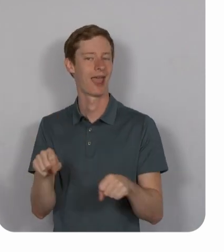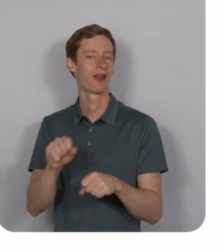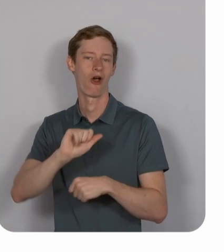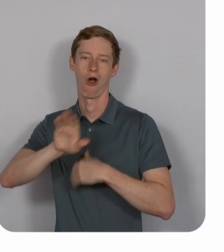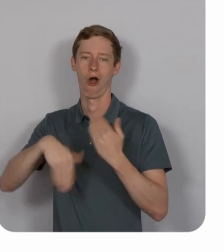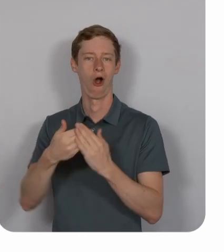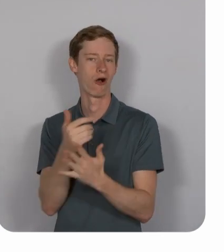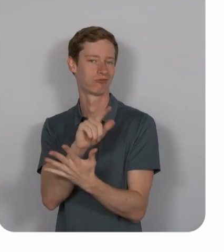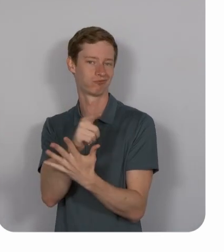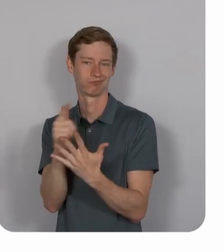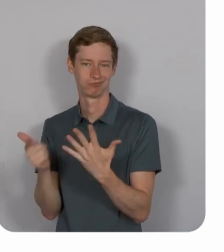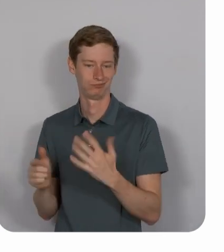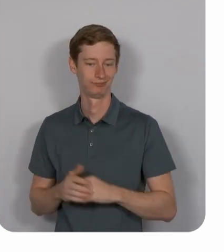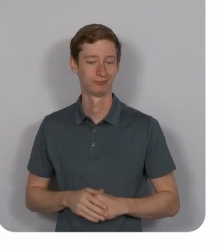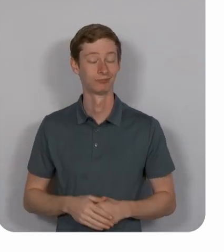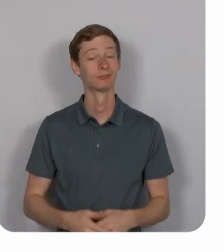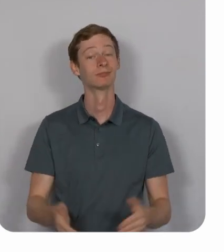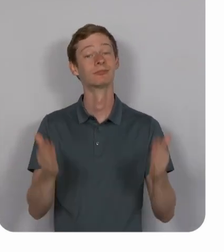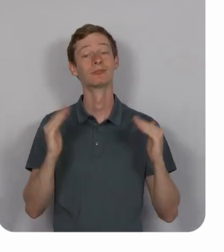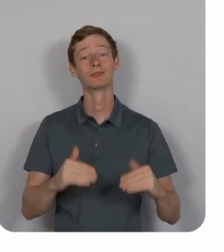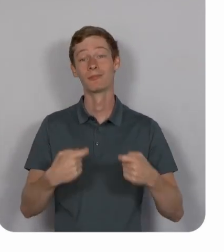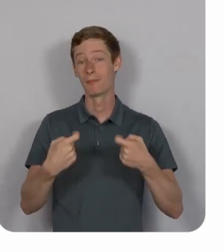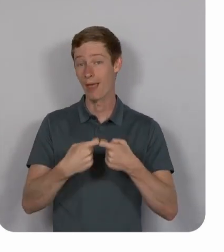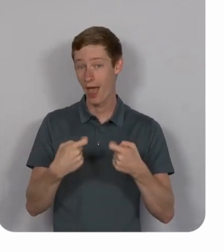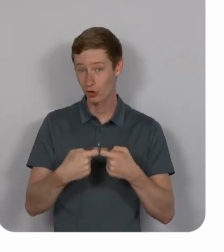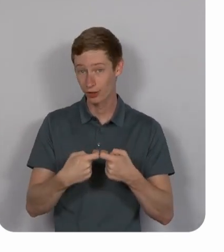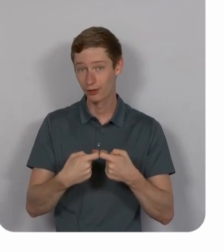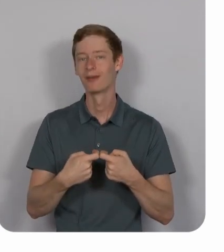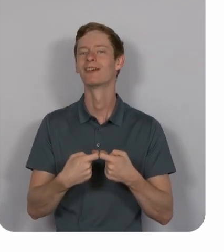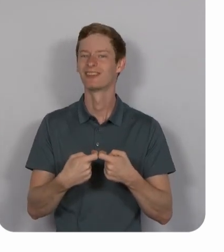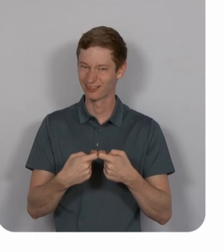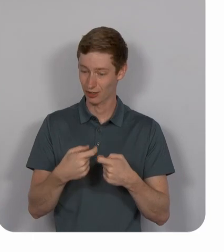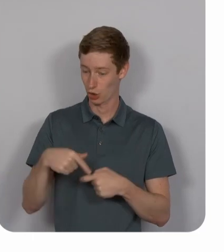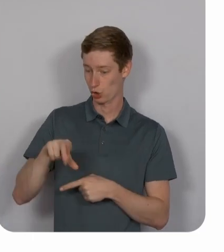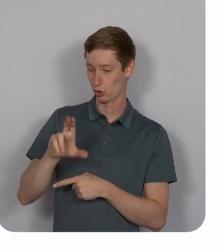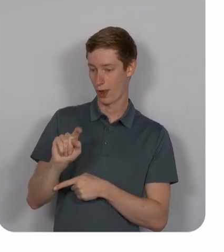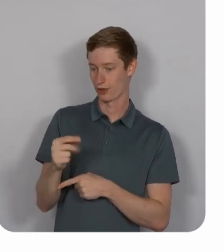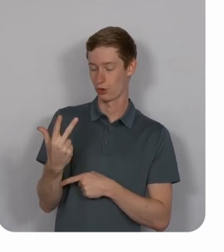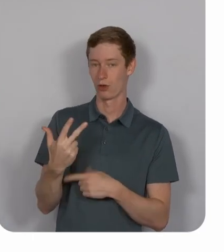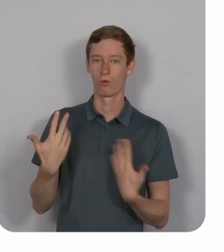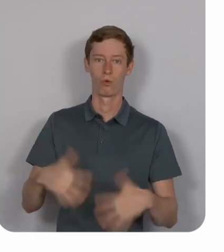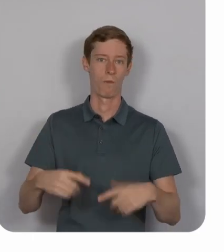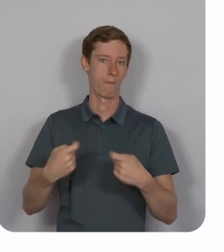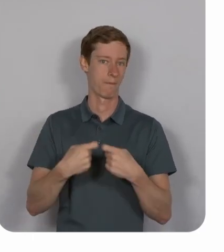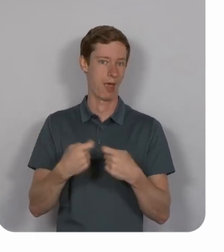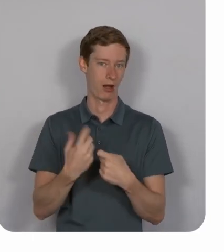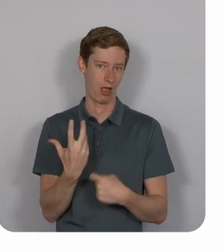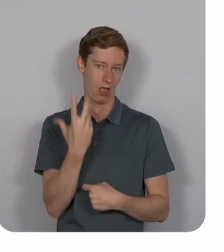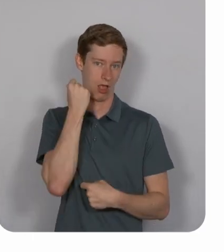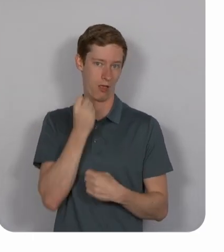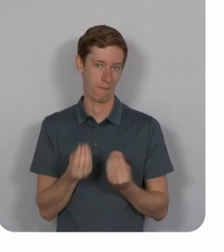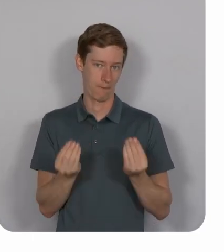Regarding battery life, Quest 3 does require more power than Quest 2, but has a larger battery to deliver it.